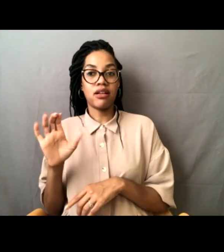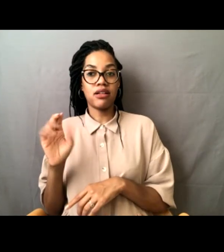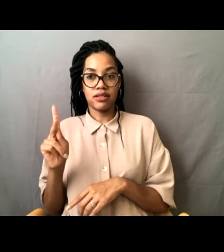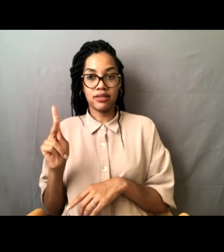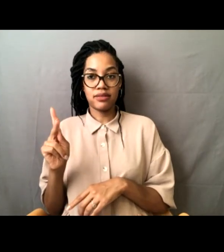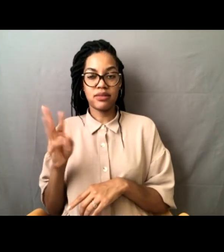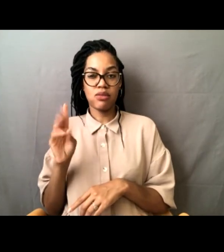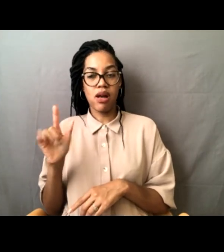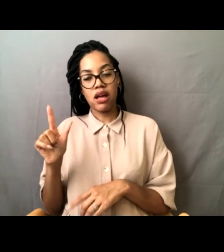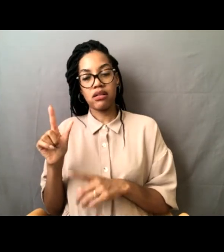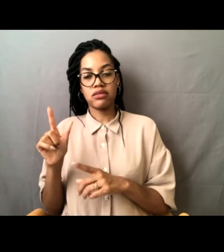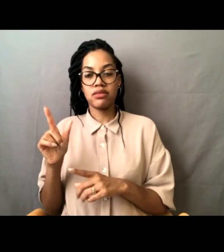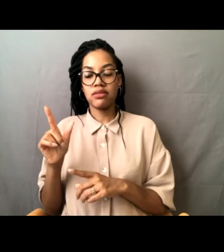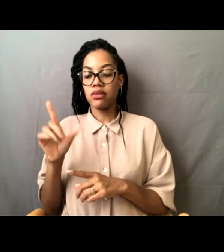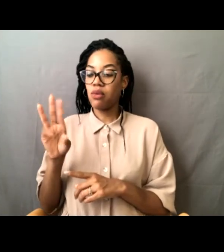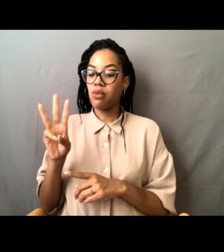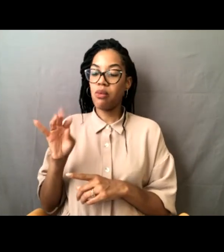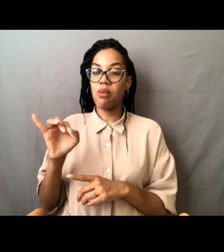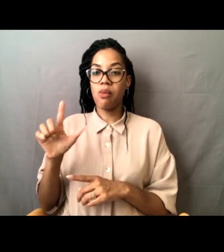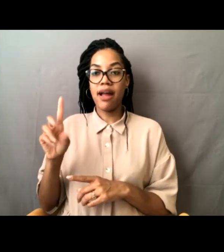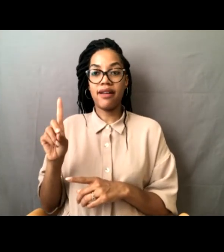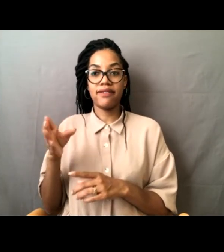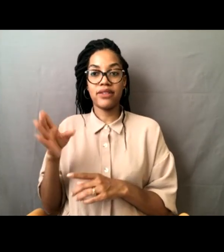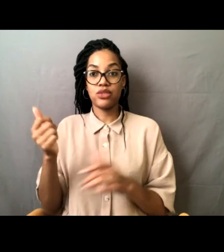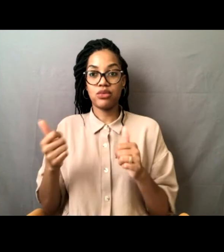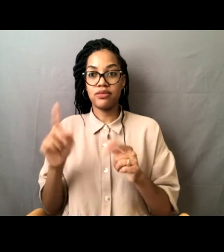And so I'm going to show you, this fish is very slippery.